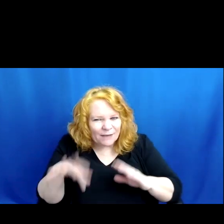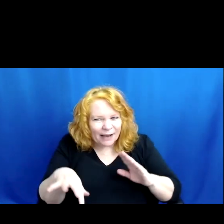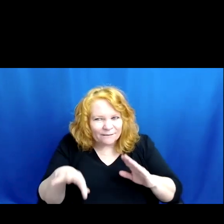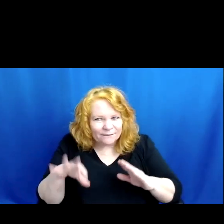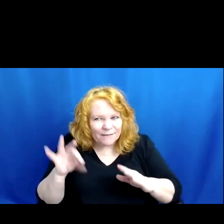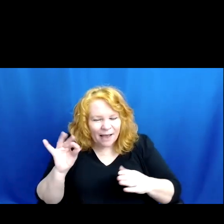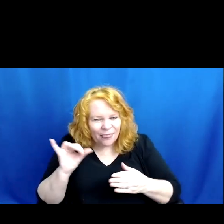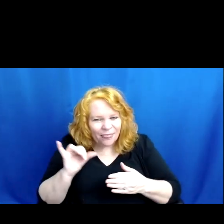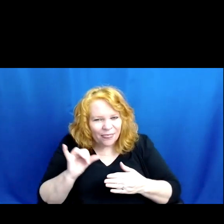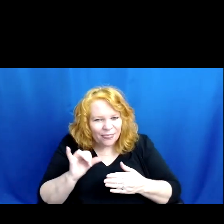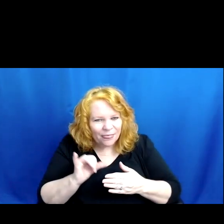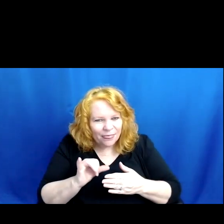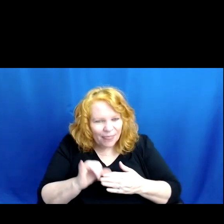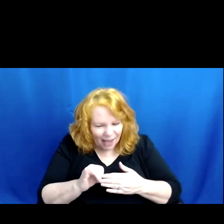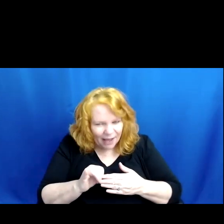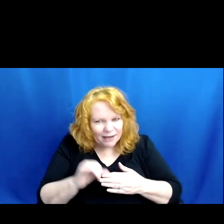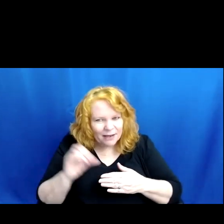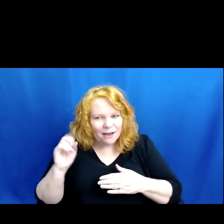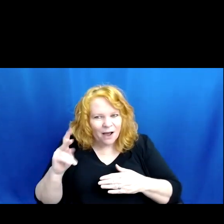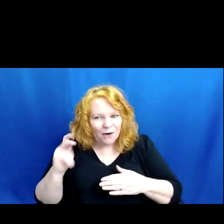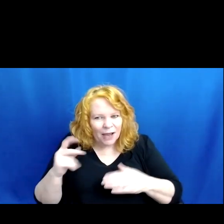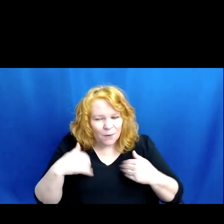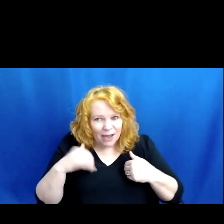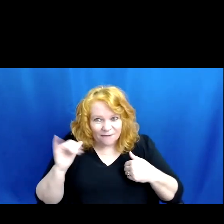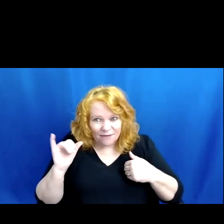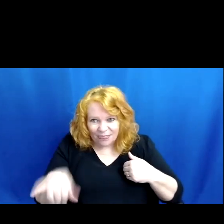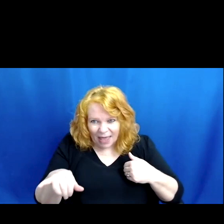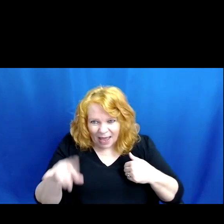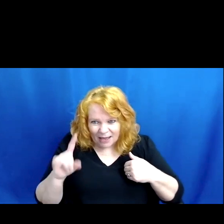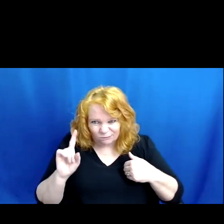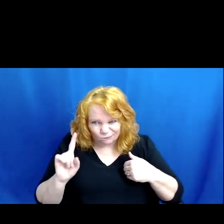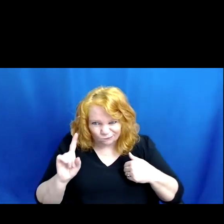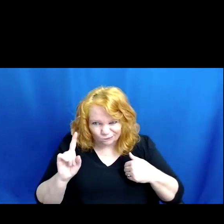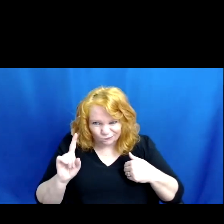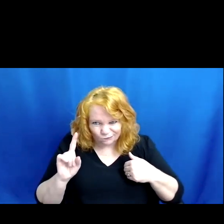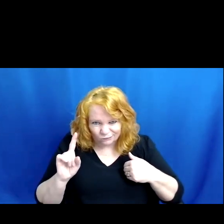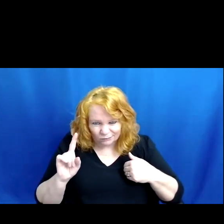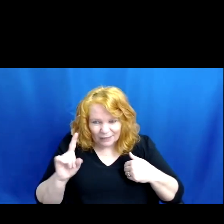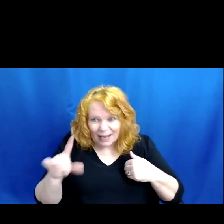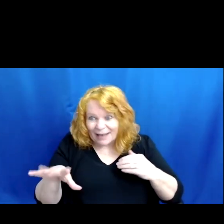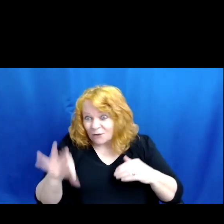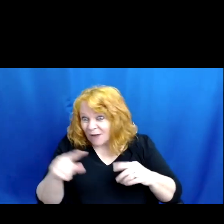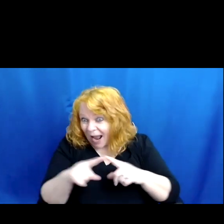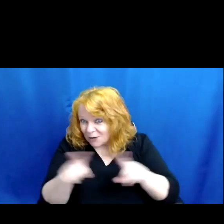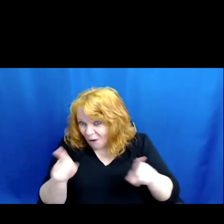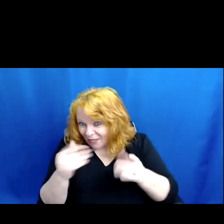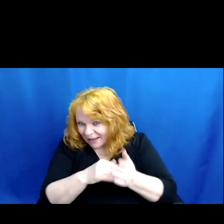Okay we got that. So just bear with me. I will find you all again. I will share the screen.